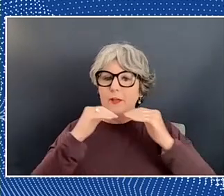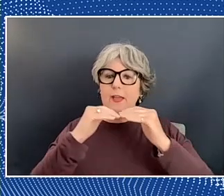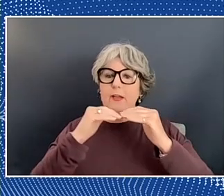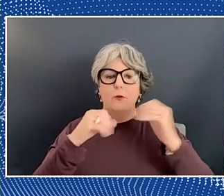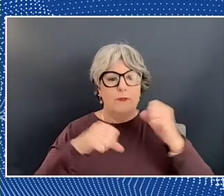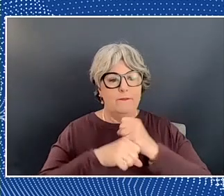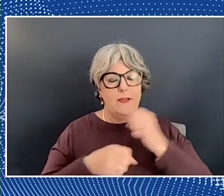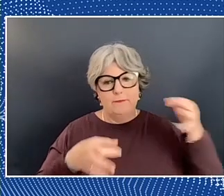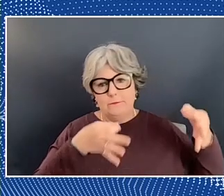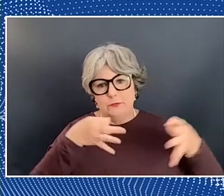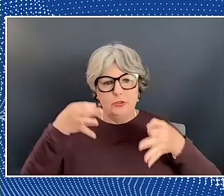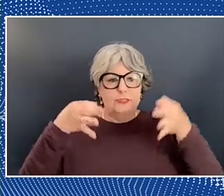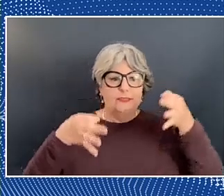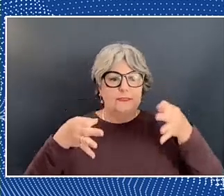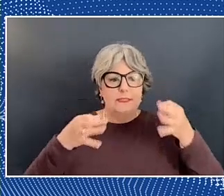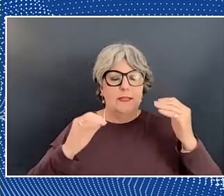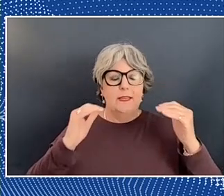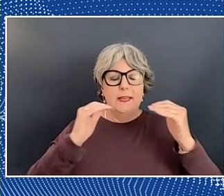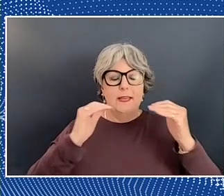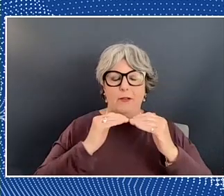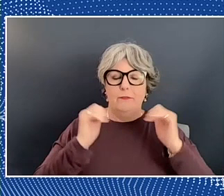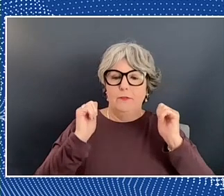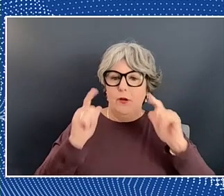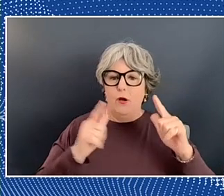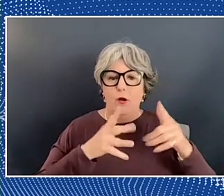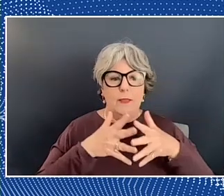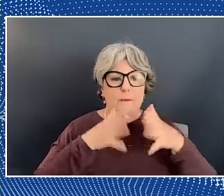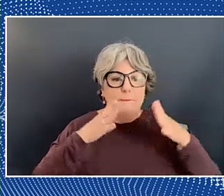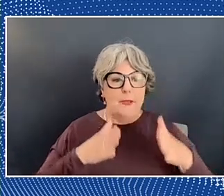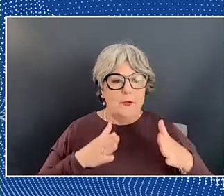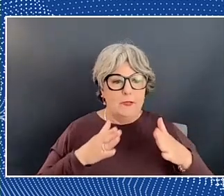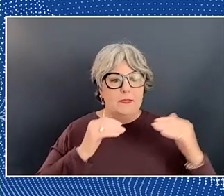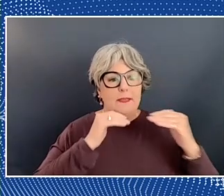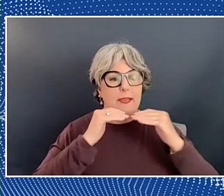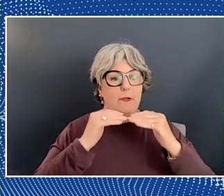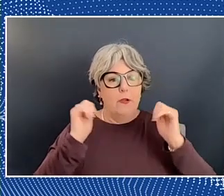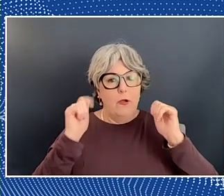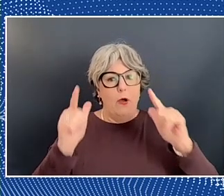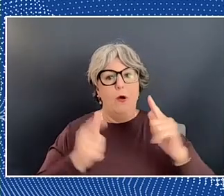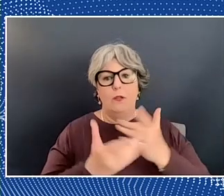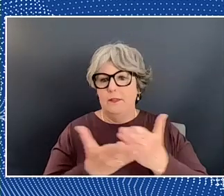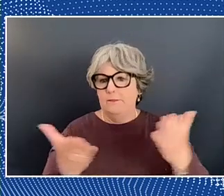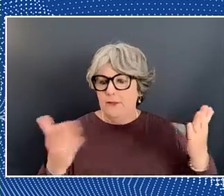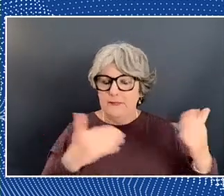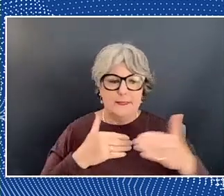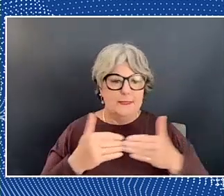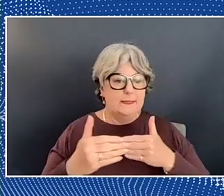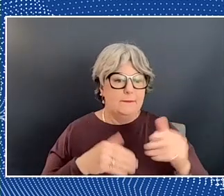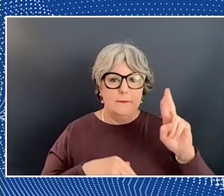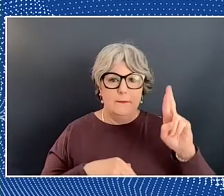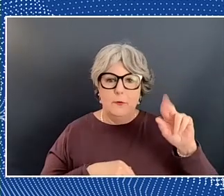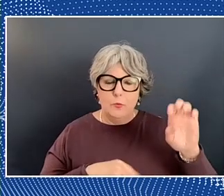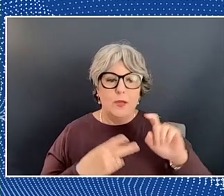Equity benefits all Americans. Equity benefits all of us, no matter what race, skin, color, or creed.